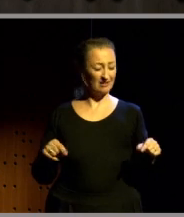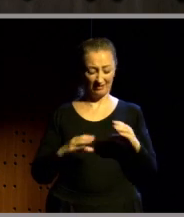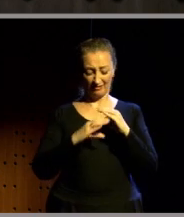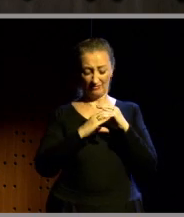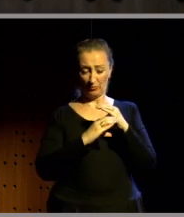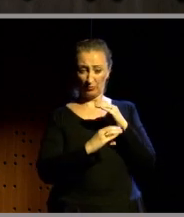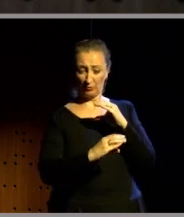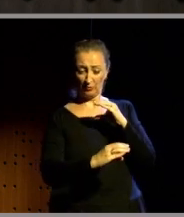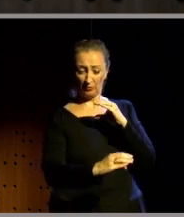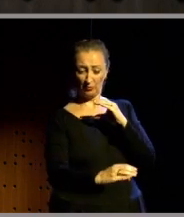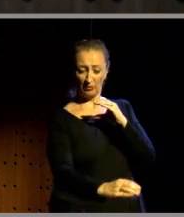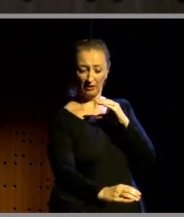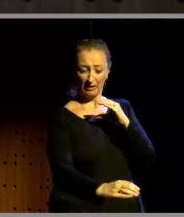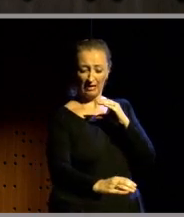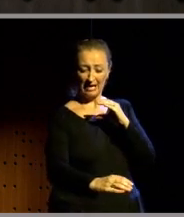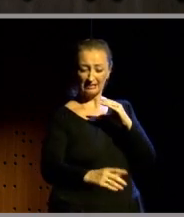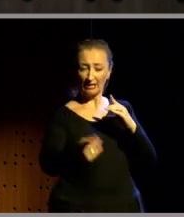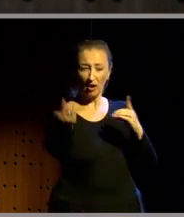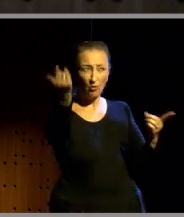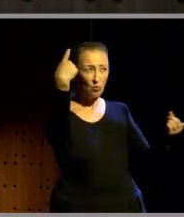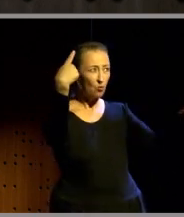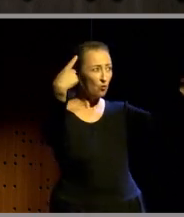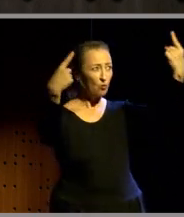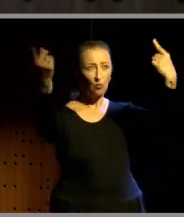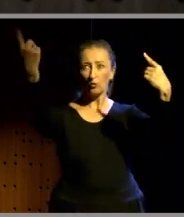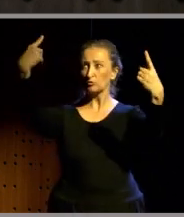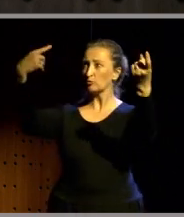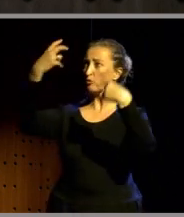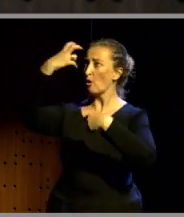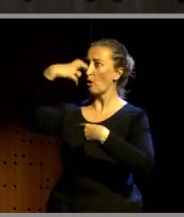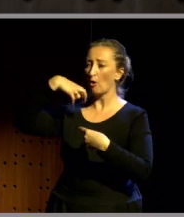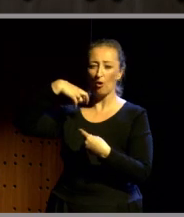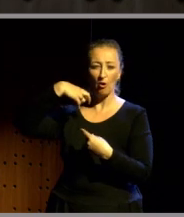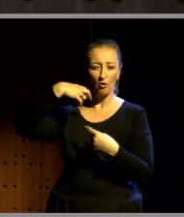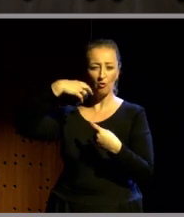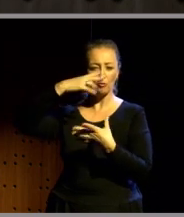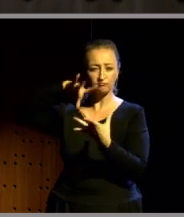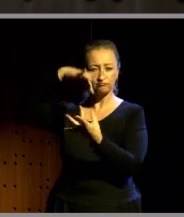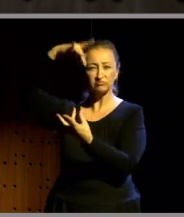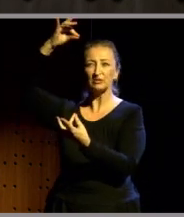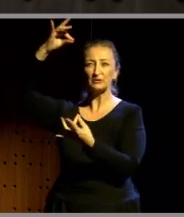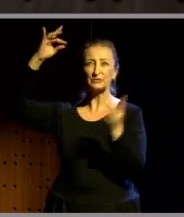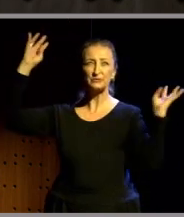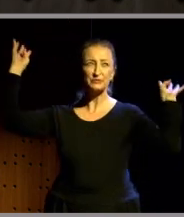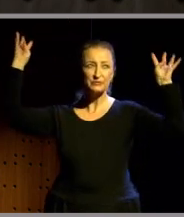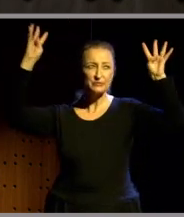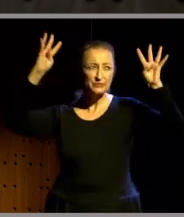ancestors is such an honour and a privilege. Being welcomed to this remarkable land